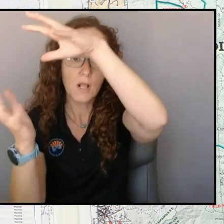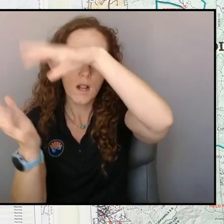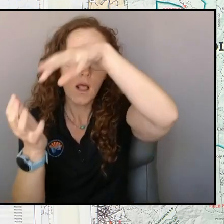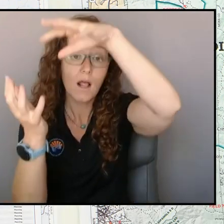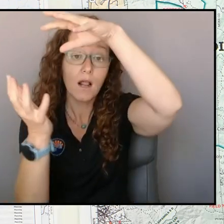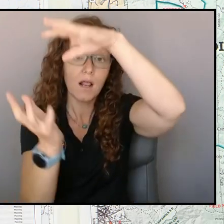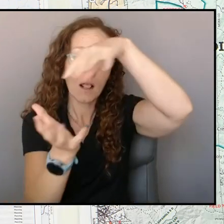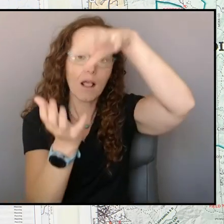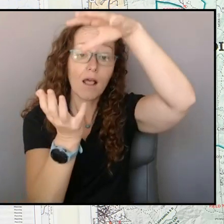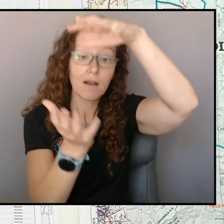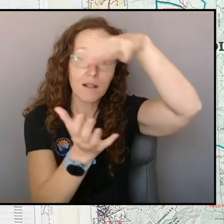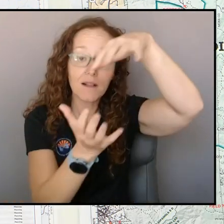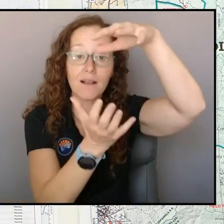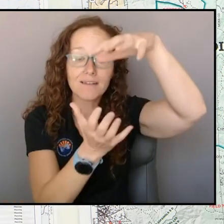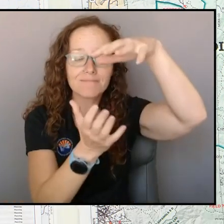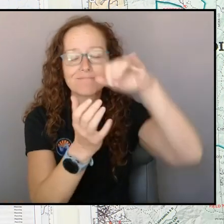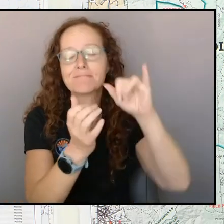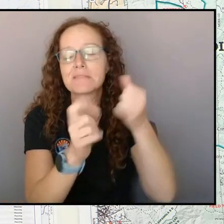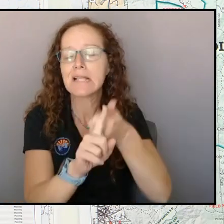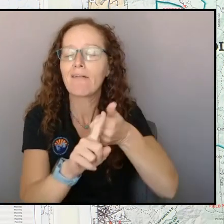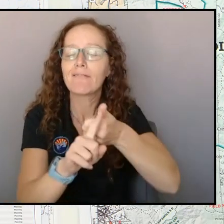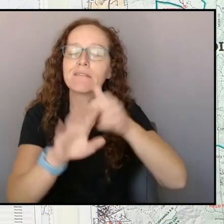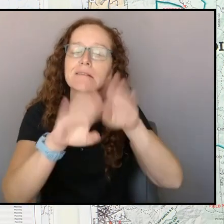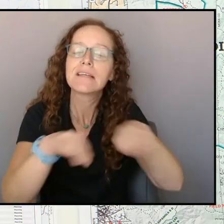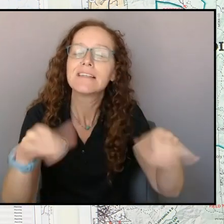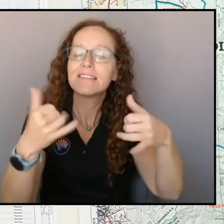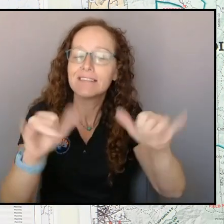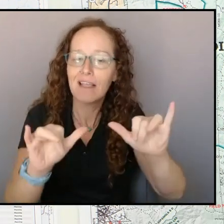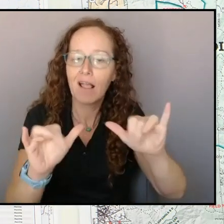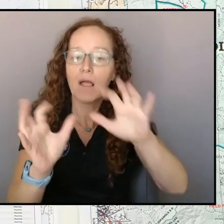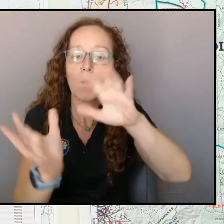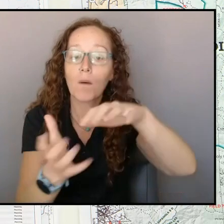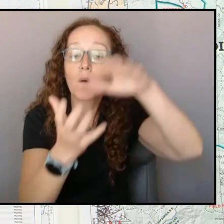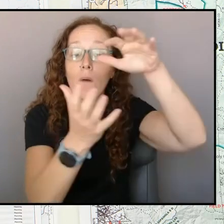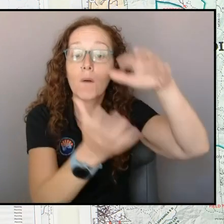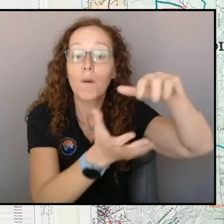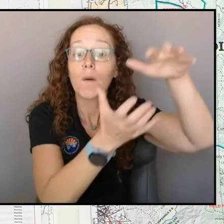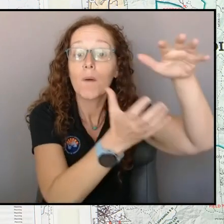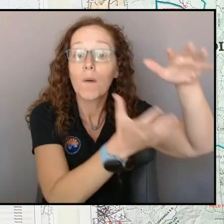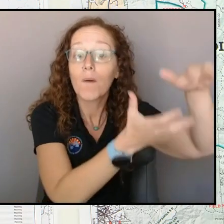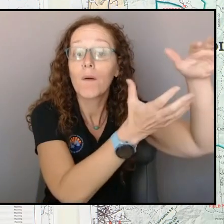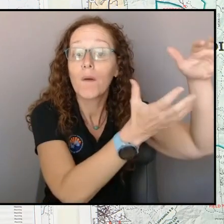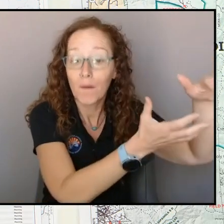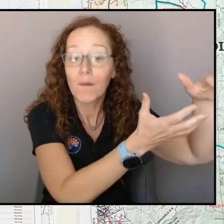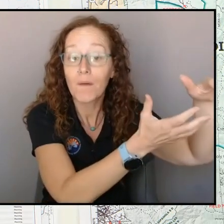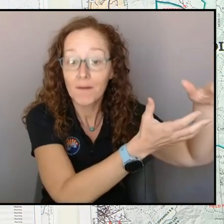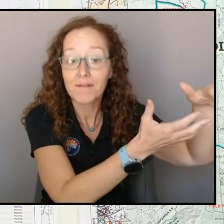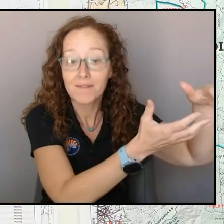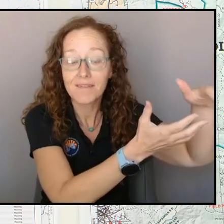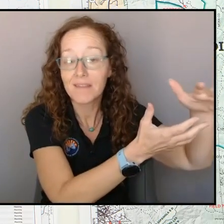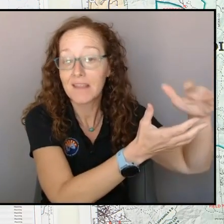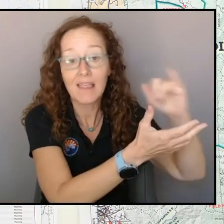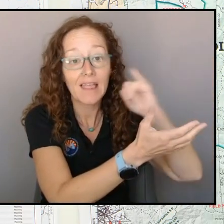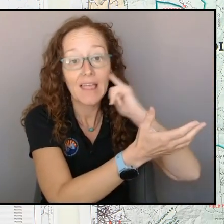children, they'll make it a little bit further out and if they don't catch the better ingredients out here, if they